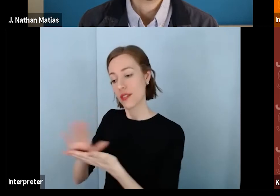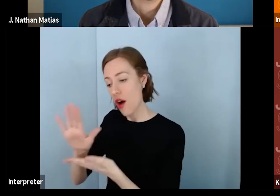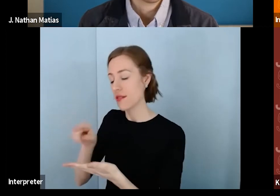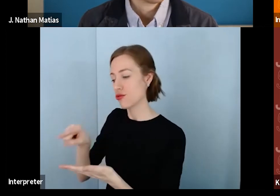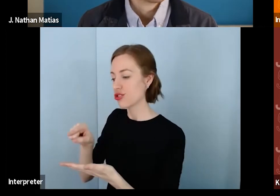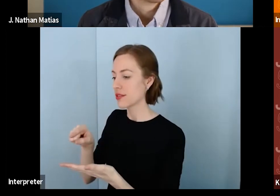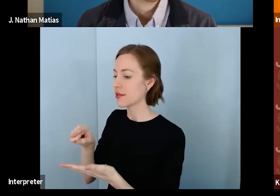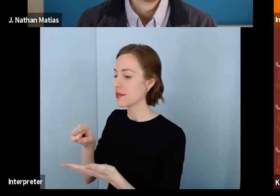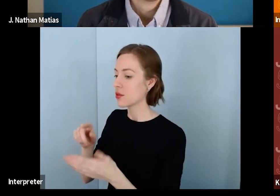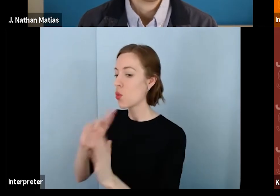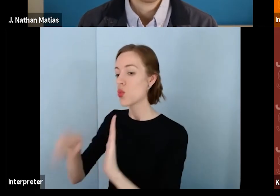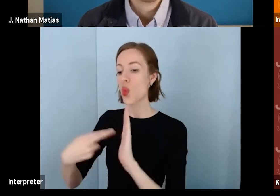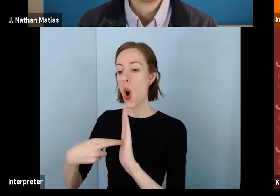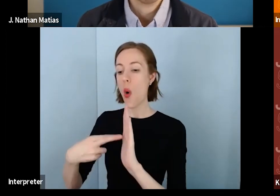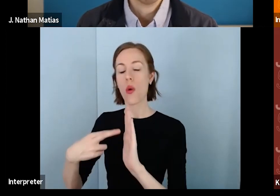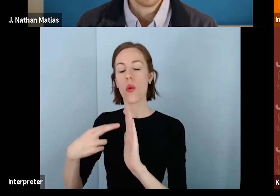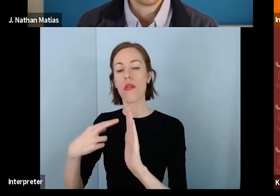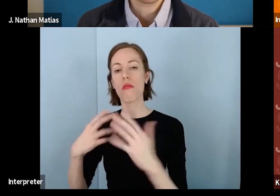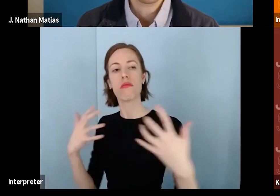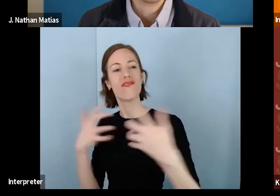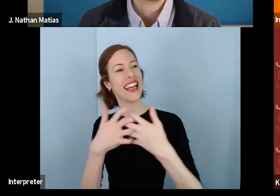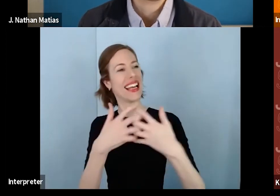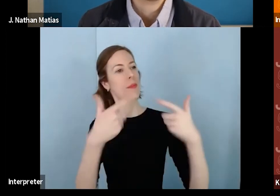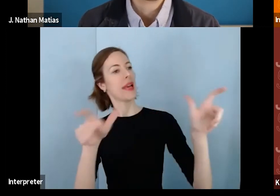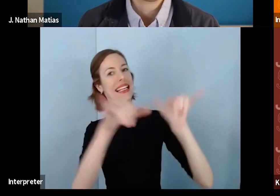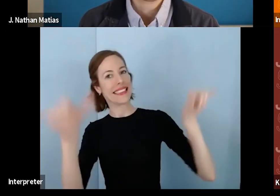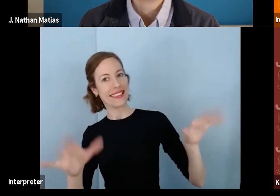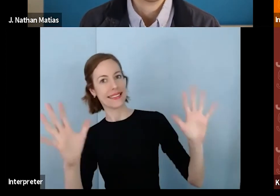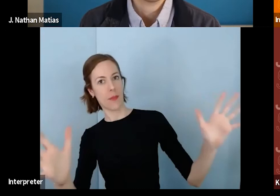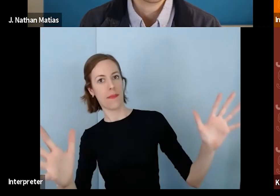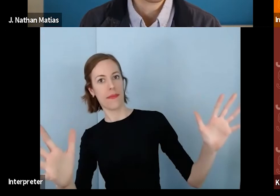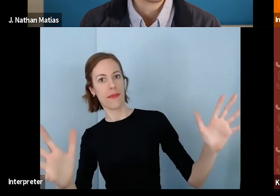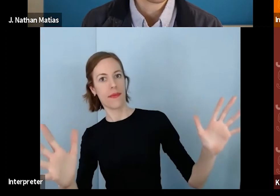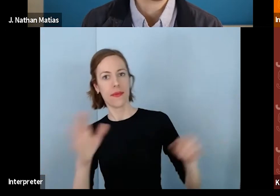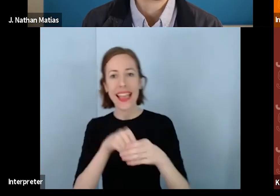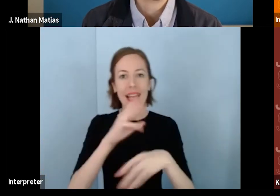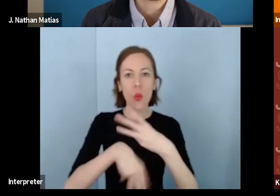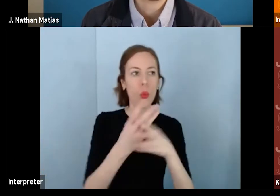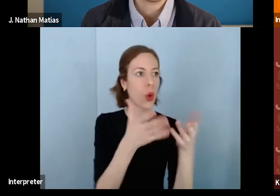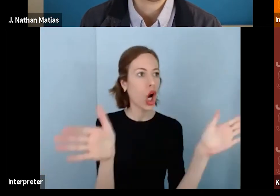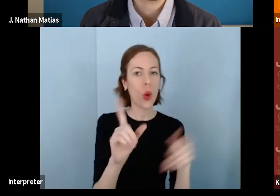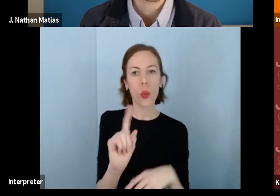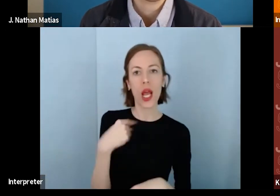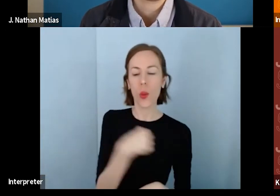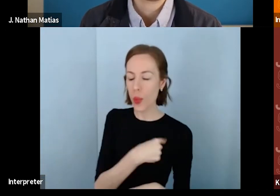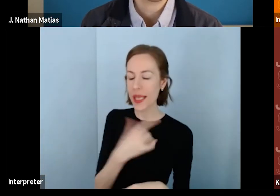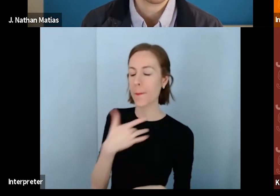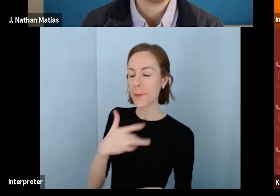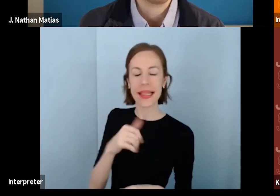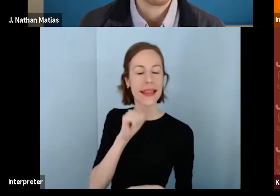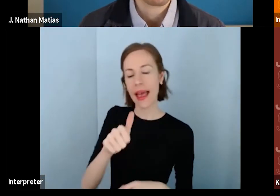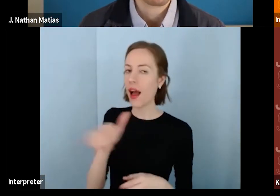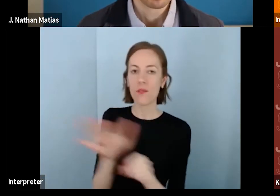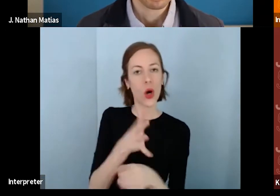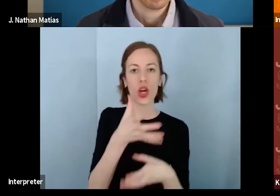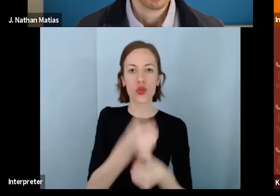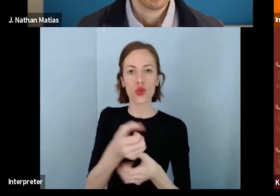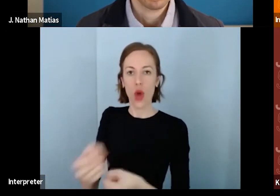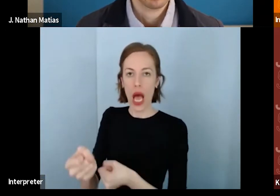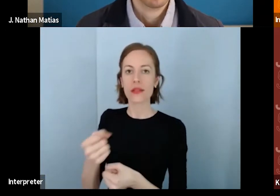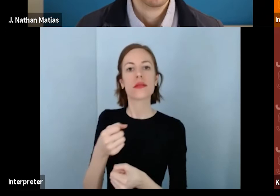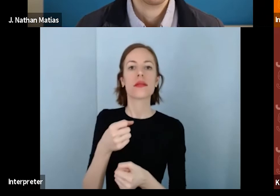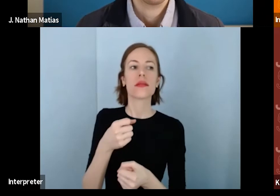In a world where, you know, we might have good reasons to mistrust given product or technology that's coming from a company.